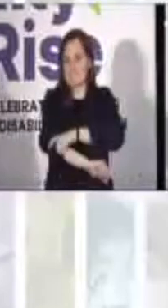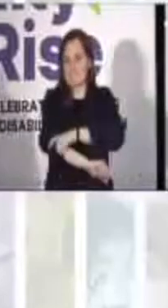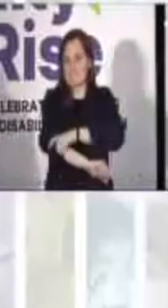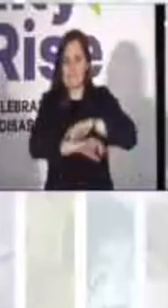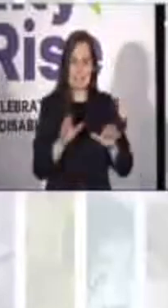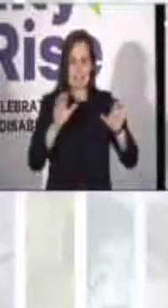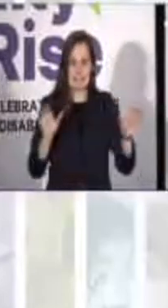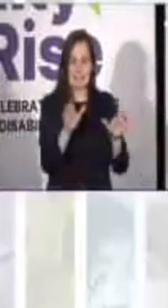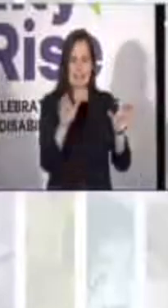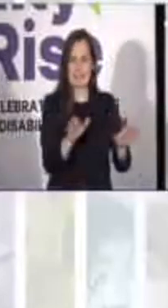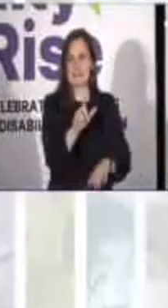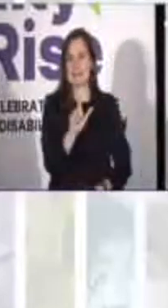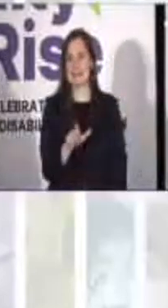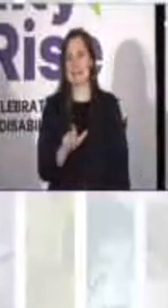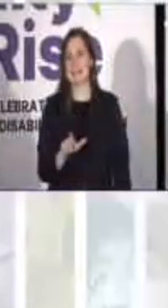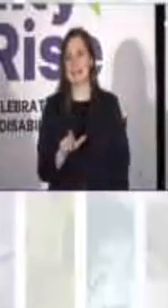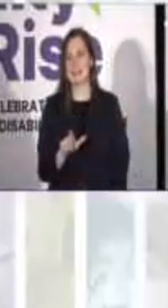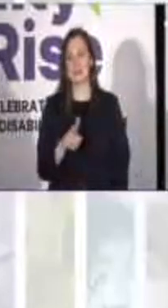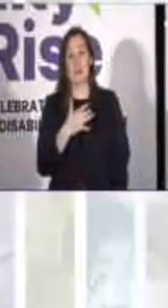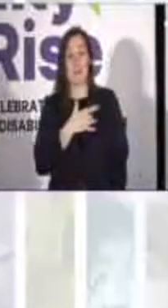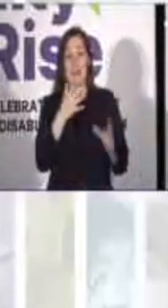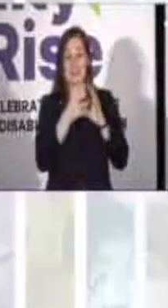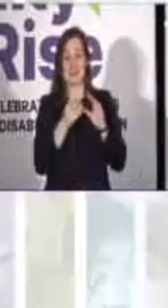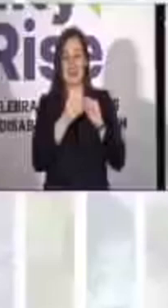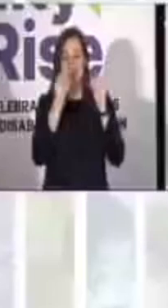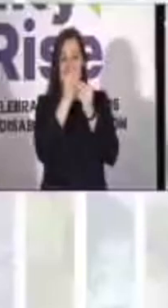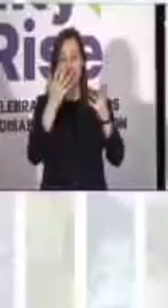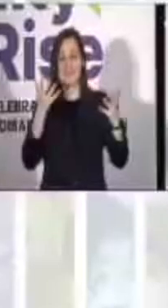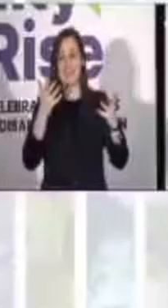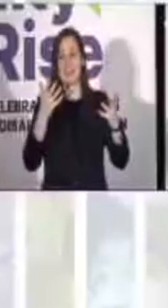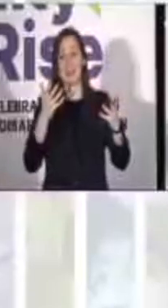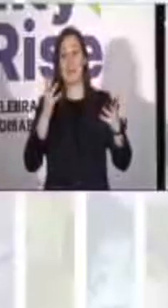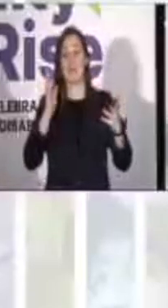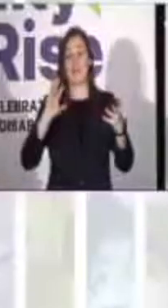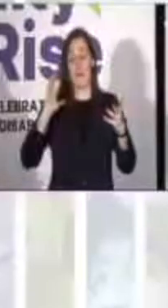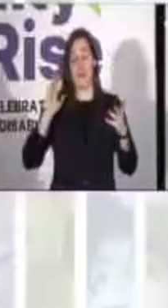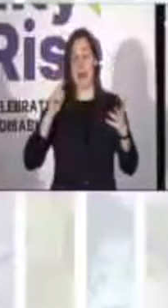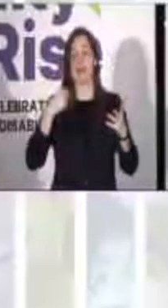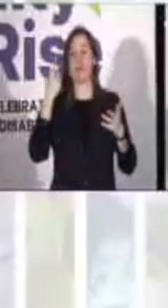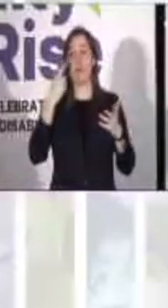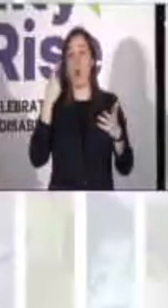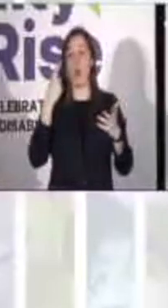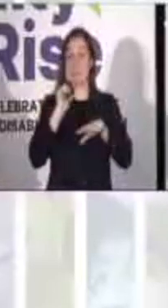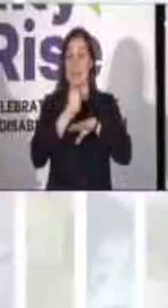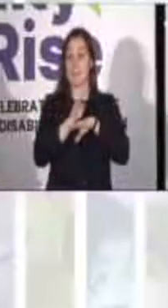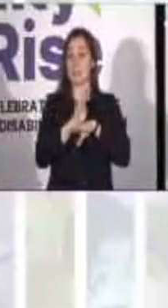I ALWAYS TELL THE STORY I ORIGINALLY THOUGHT I WOULD BE AN ENTREPRENEUR SO I WOULD HAVE FRIDAYS OFF.